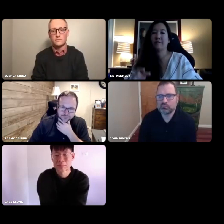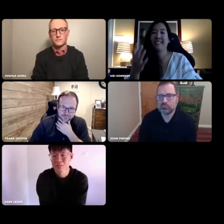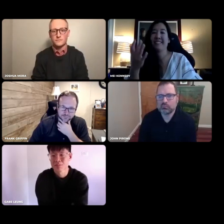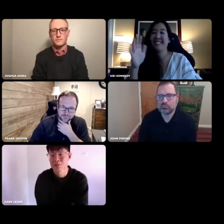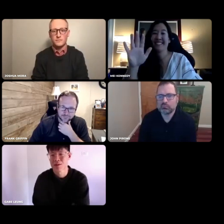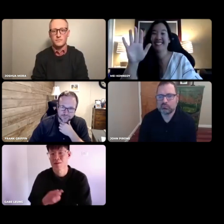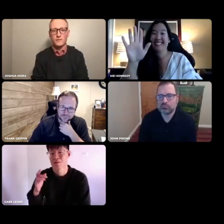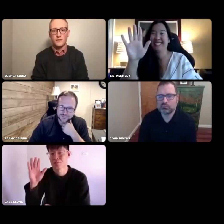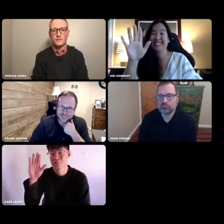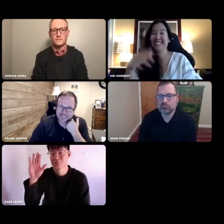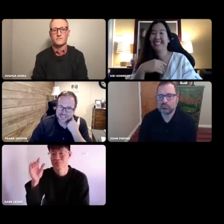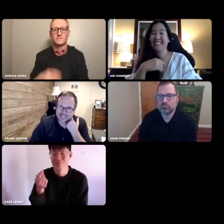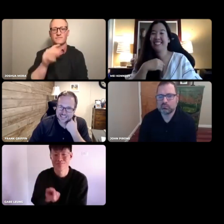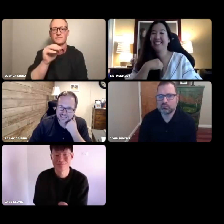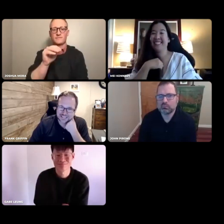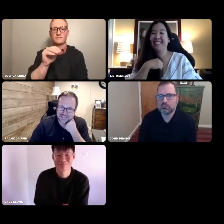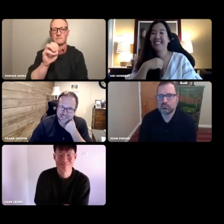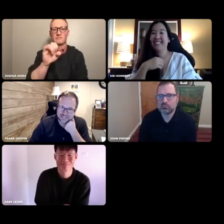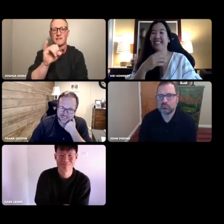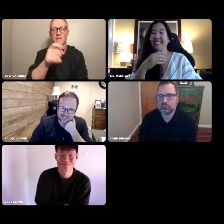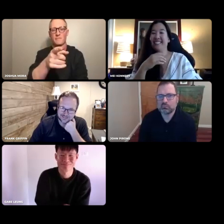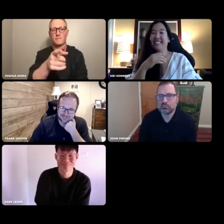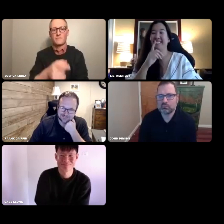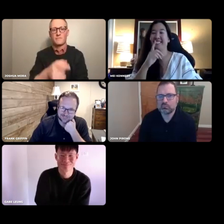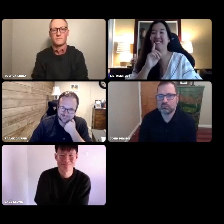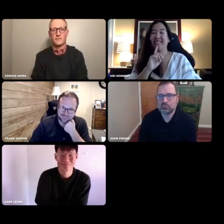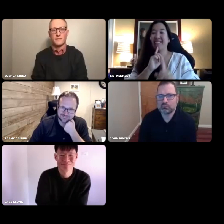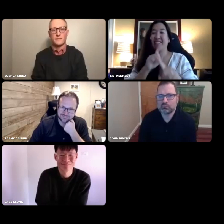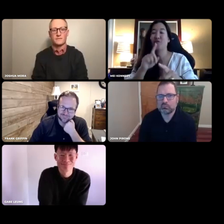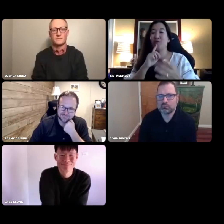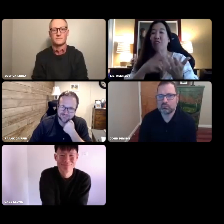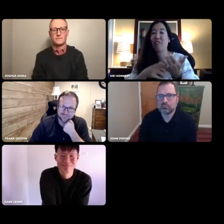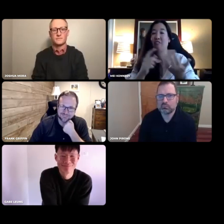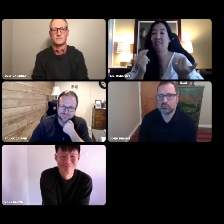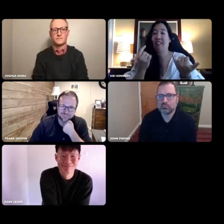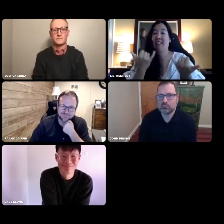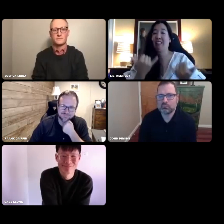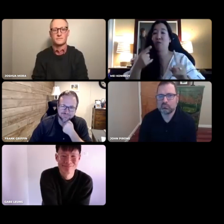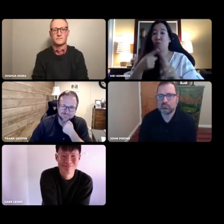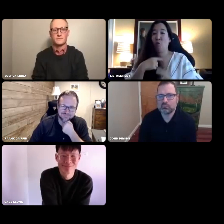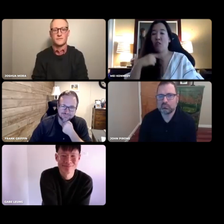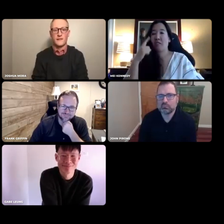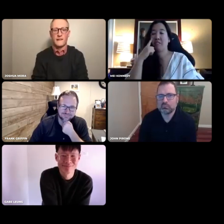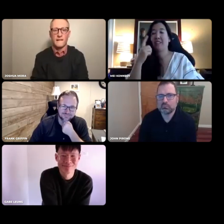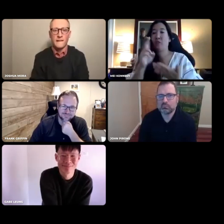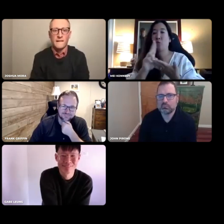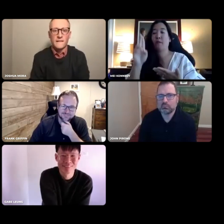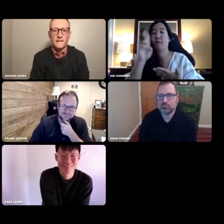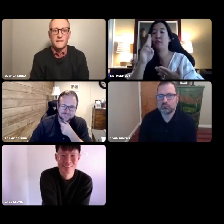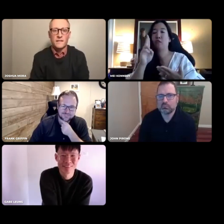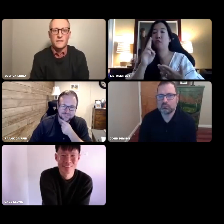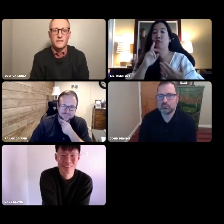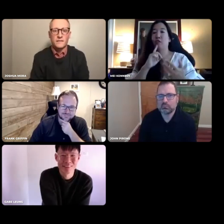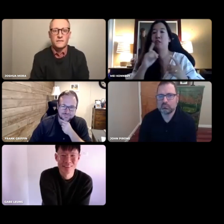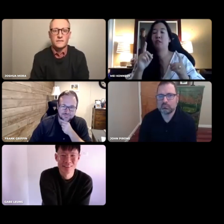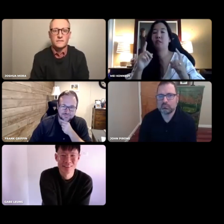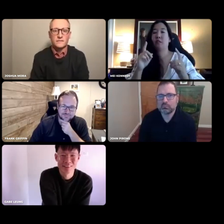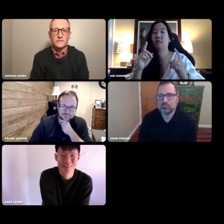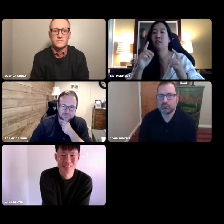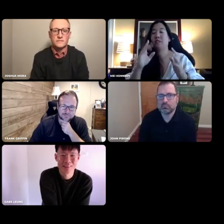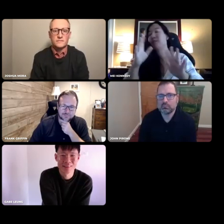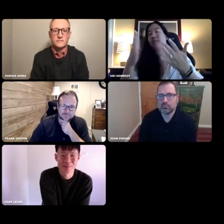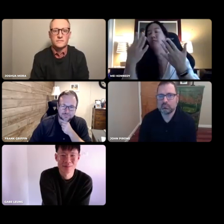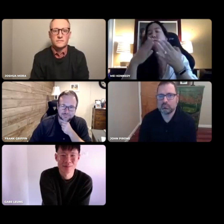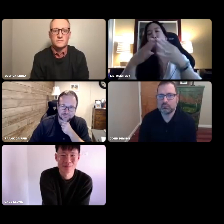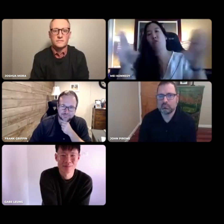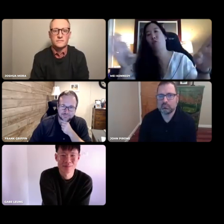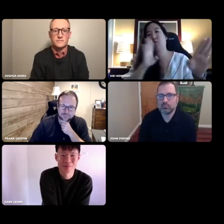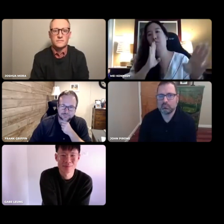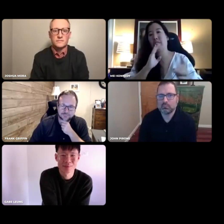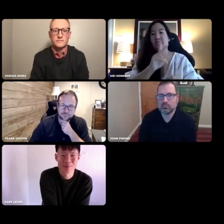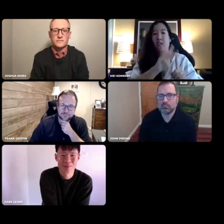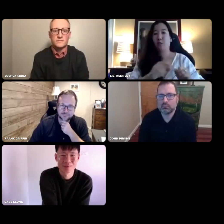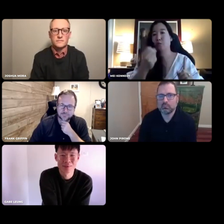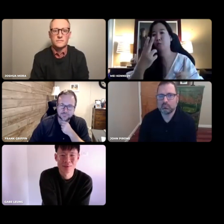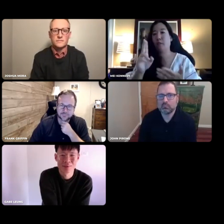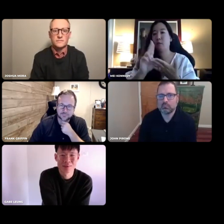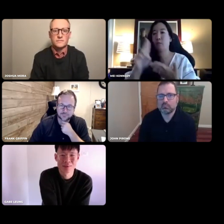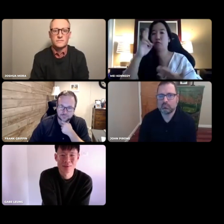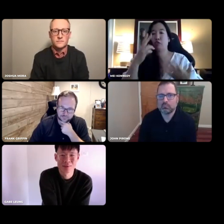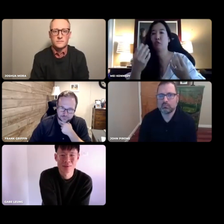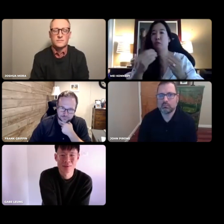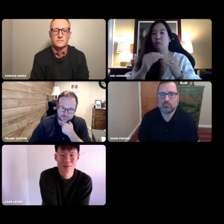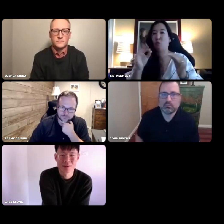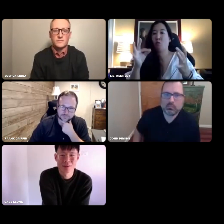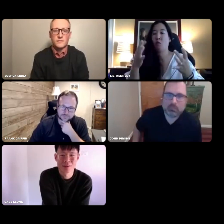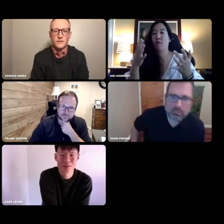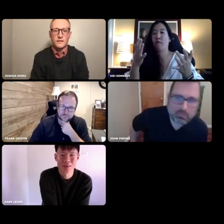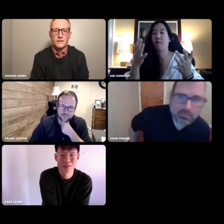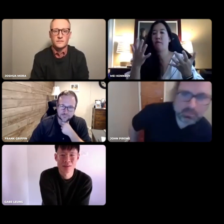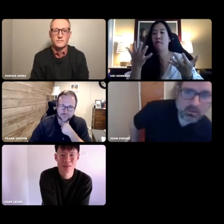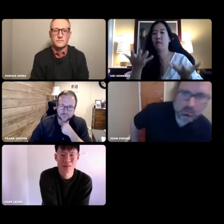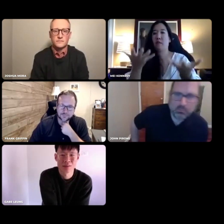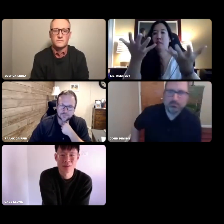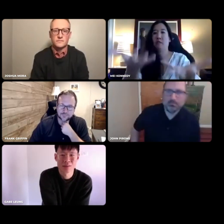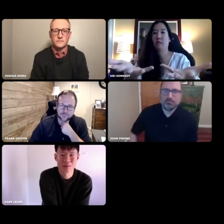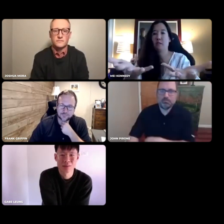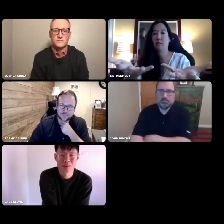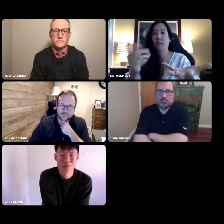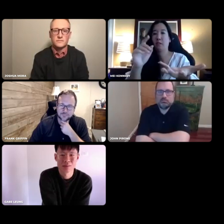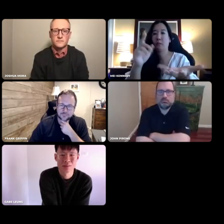Truthfully, at this point, I think universities and K-12 is kind of,